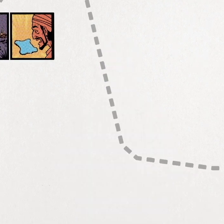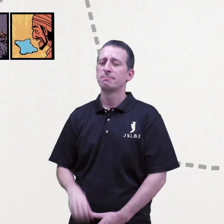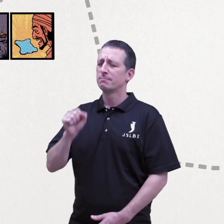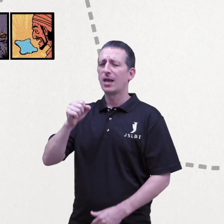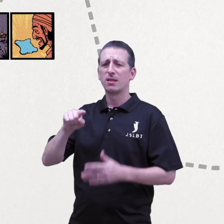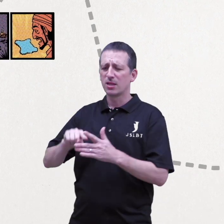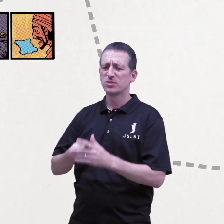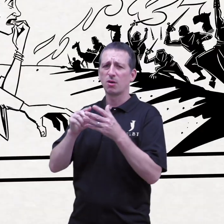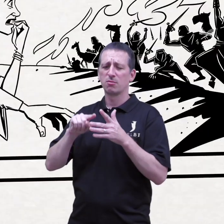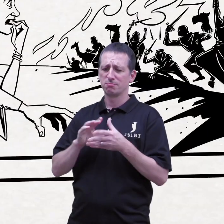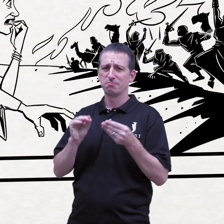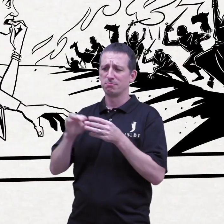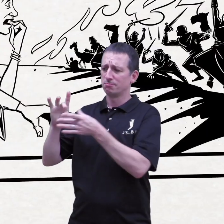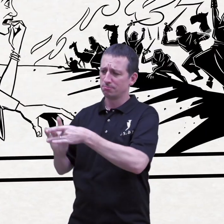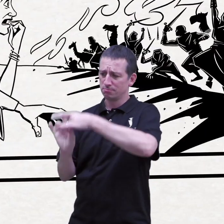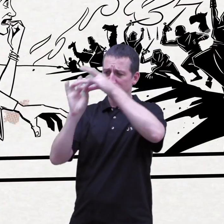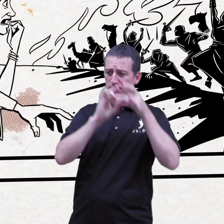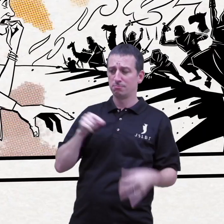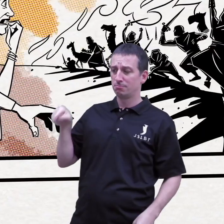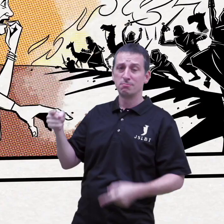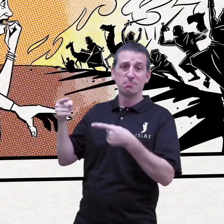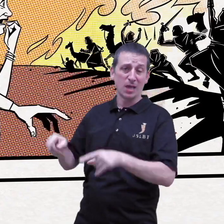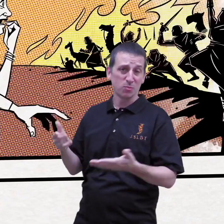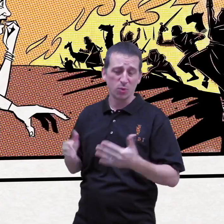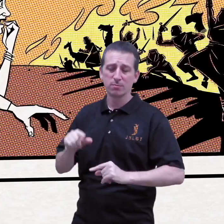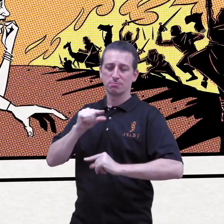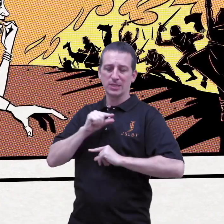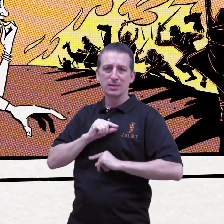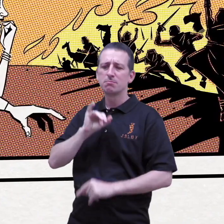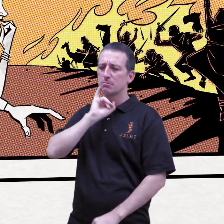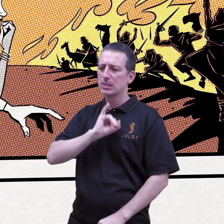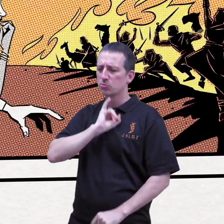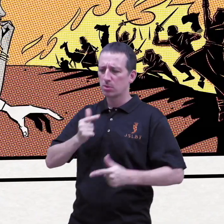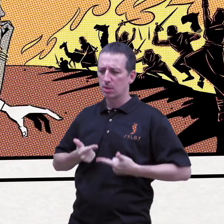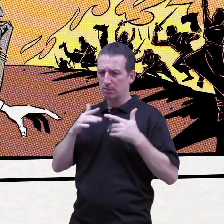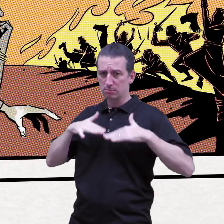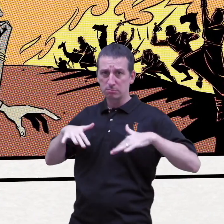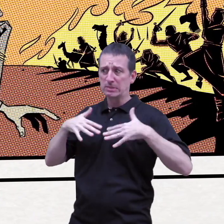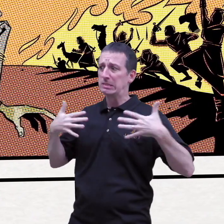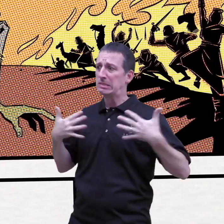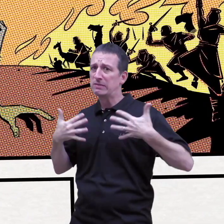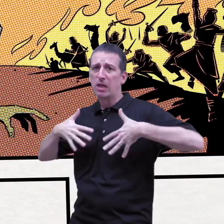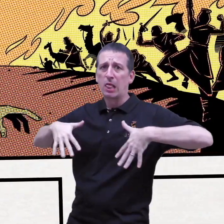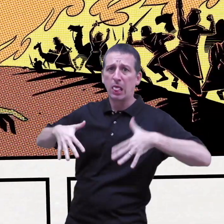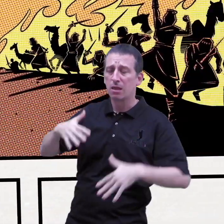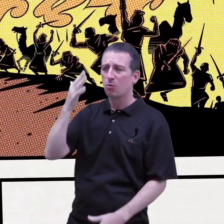Tim: Yeah, so let’s start from the beginning. You’ll get the context. The story begins with Gideon and the Israelites living in fear because they’re